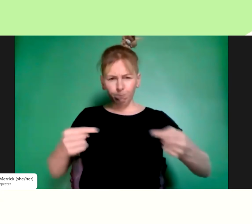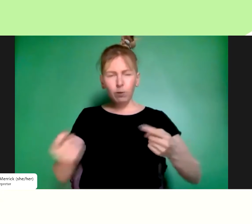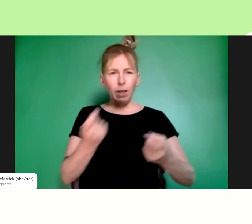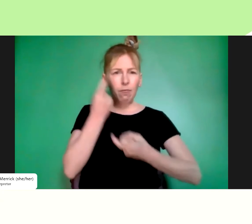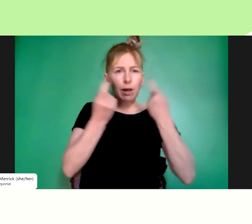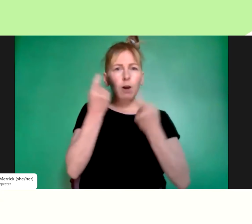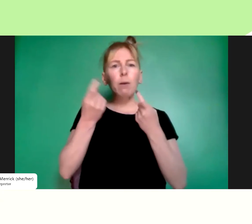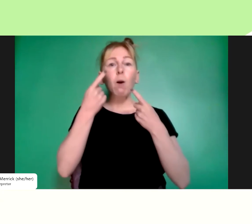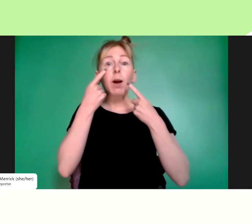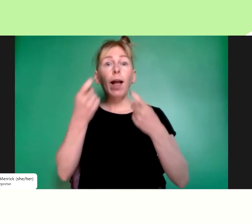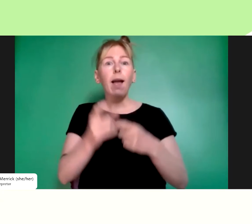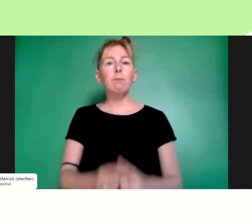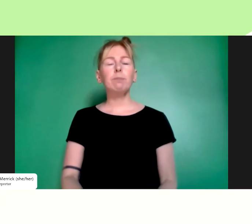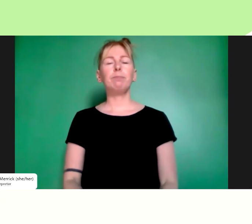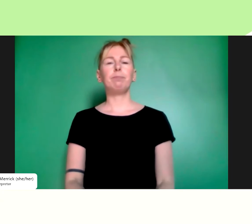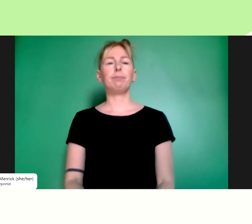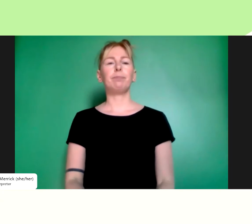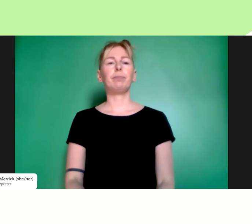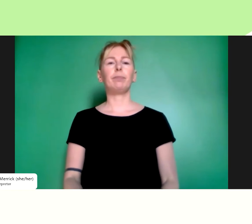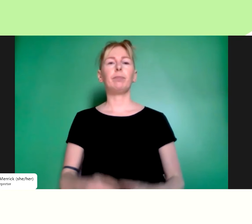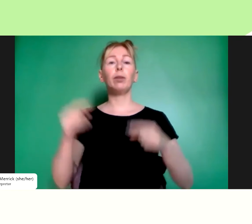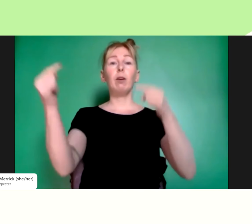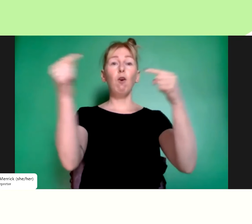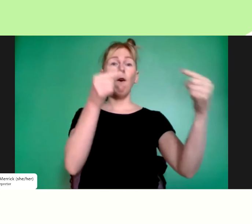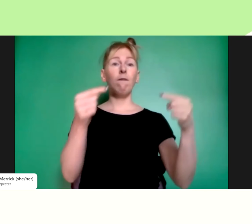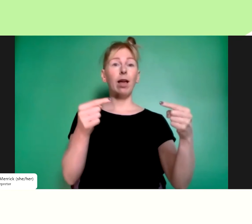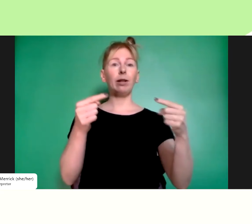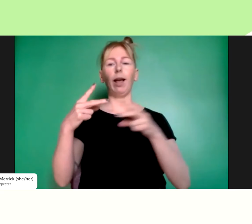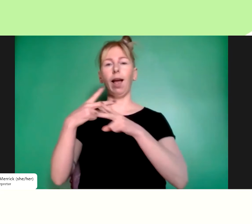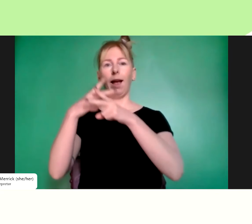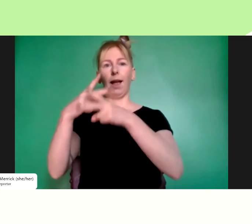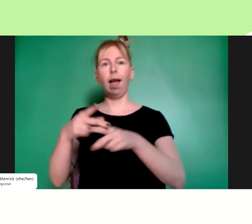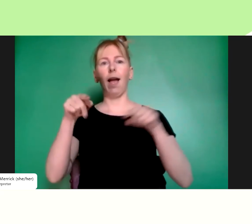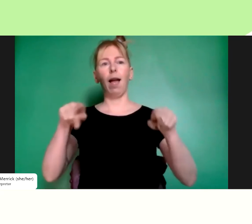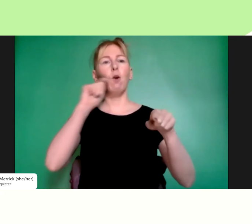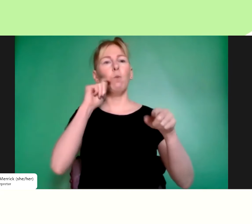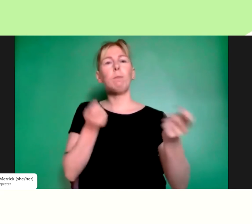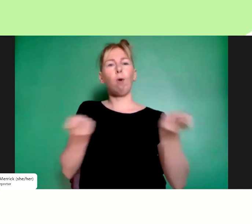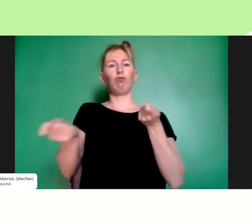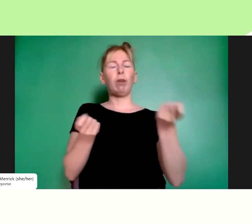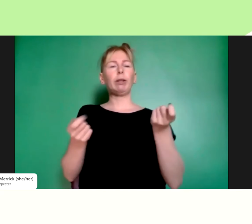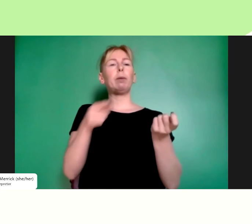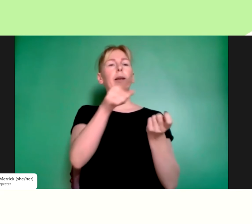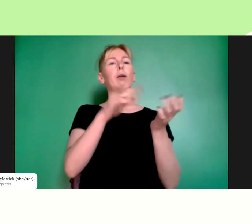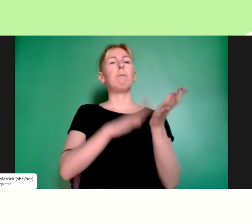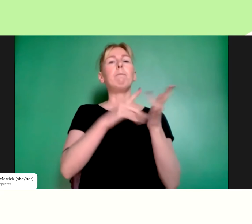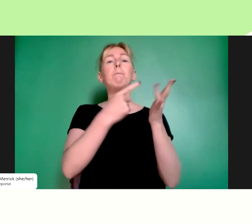Conflict and Care will be moderated by Morgan Quaintance, an artist and writer based in London.